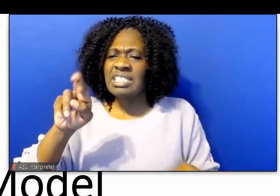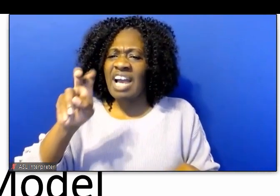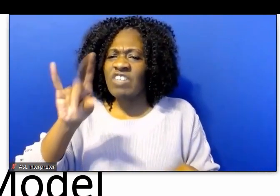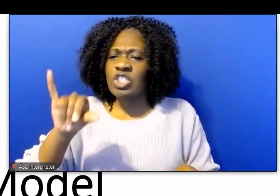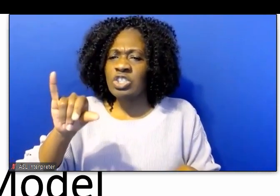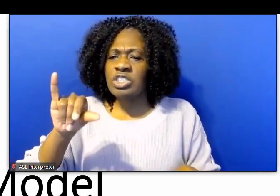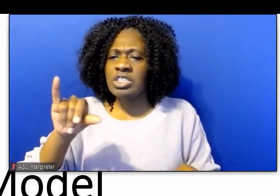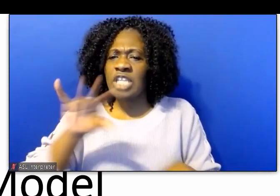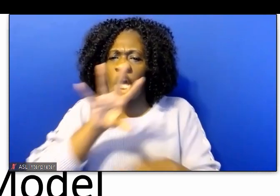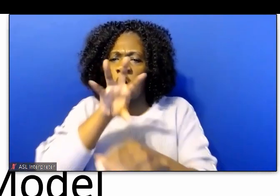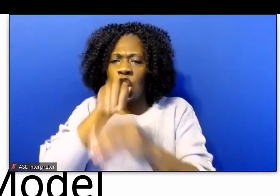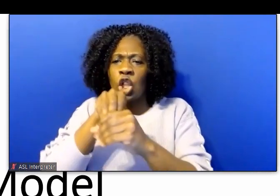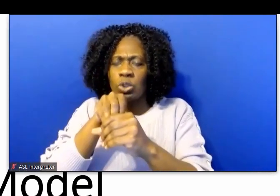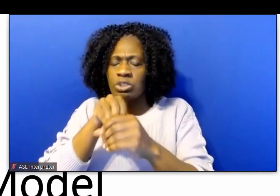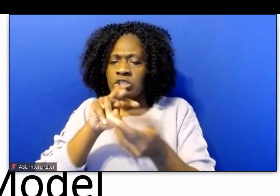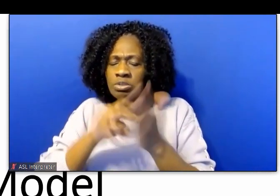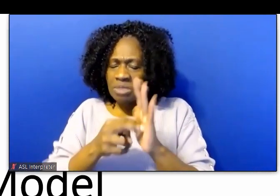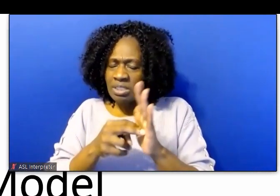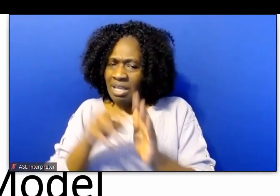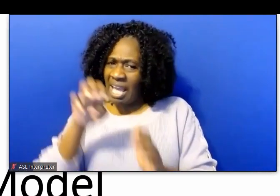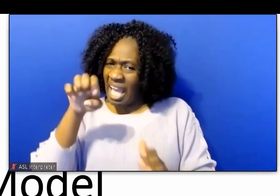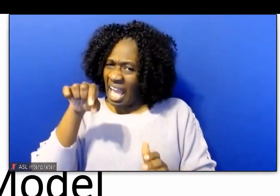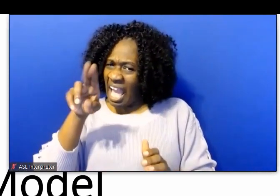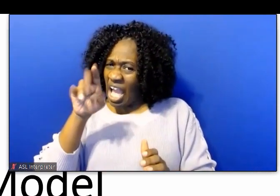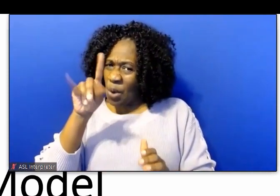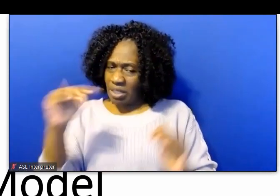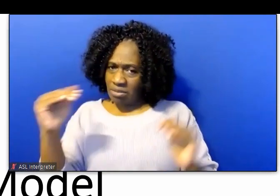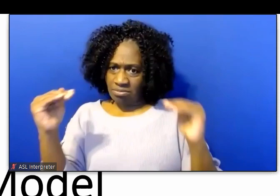We believe disability is right in the heart of that work.